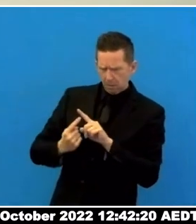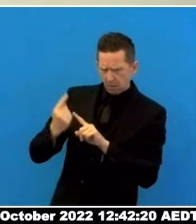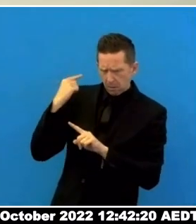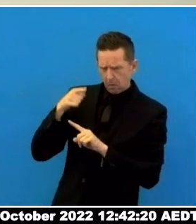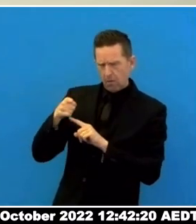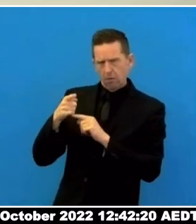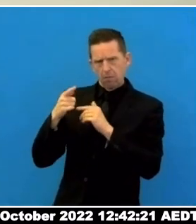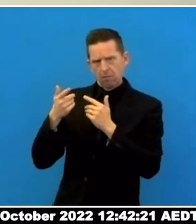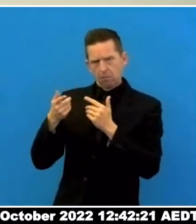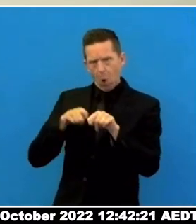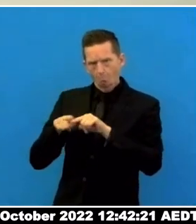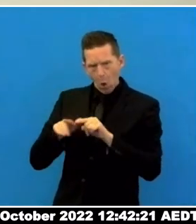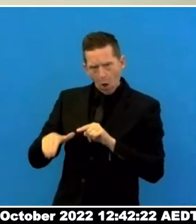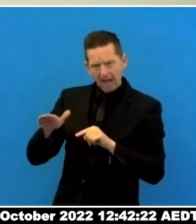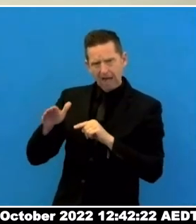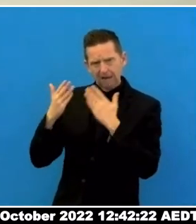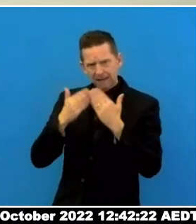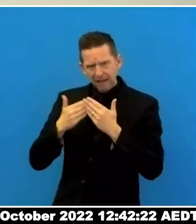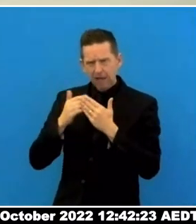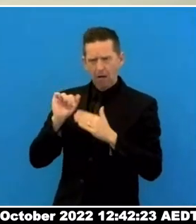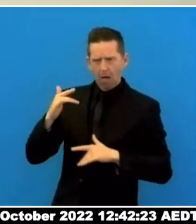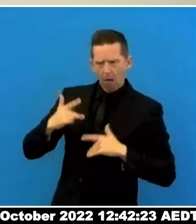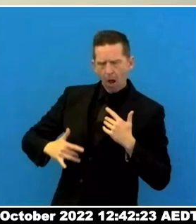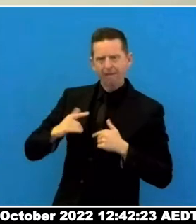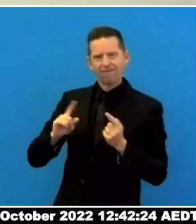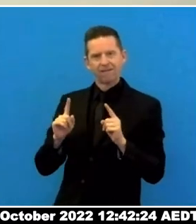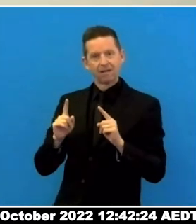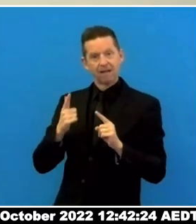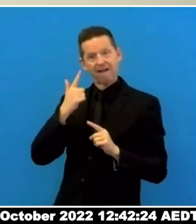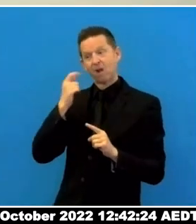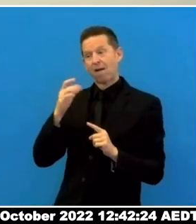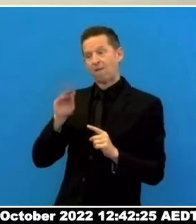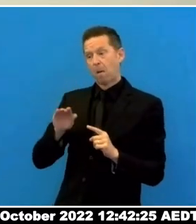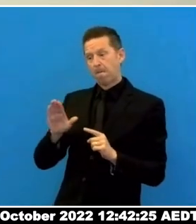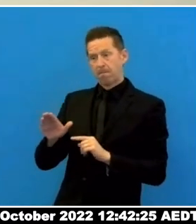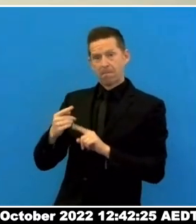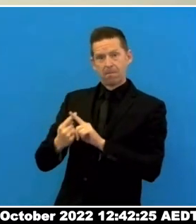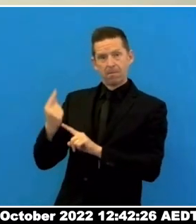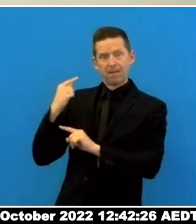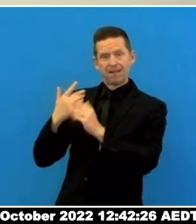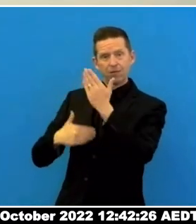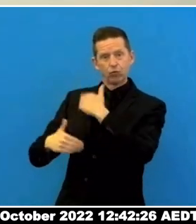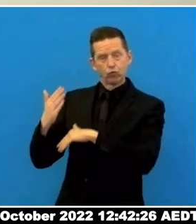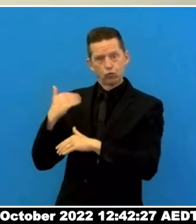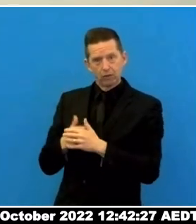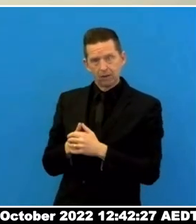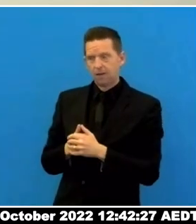And so it became it became clear from Maria's from her history that, for example, he walked and he spoke much later